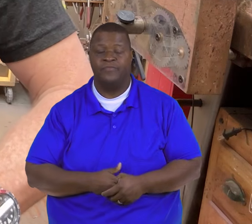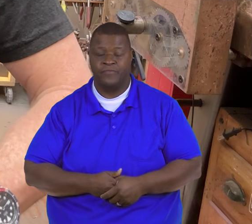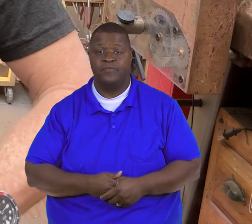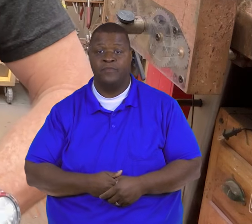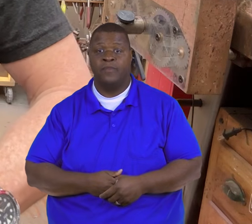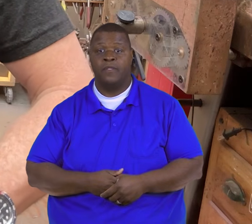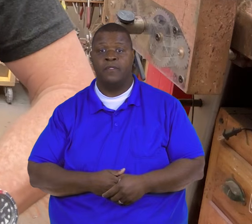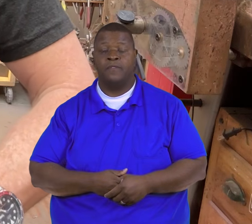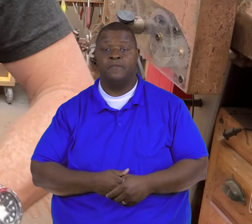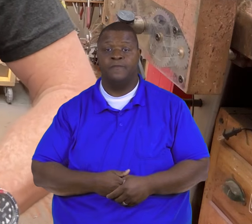[metal rubbing]